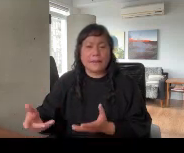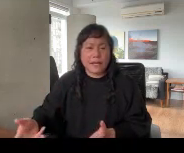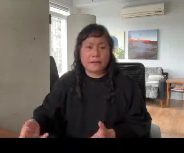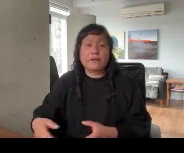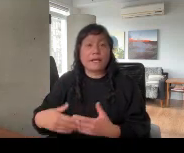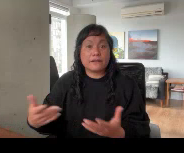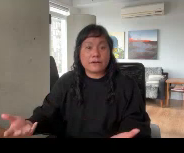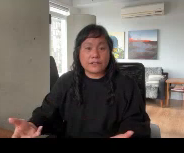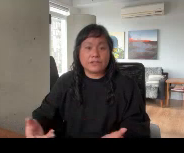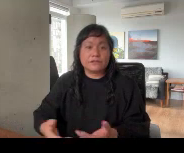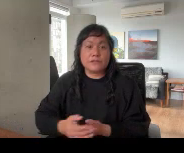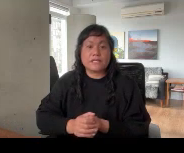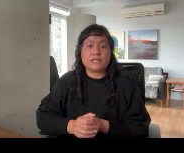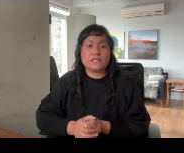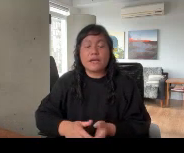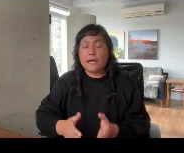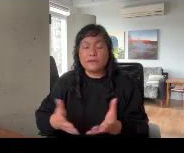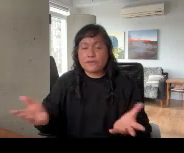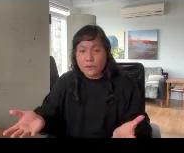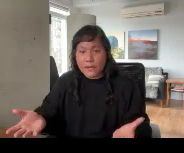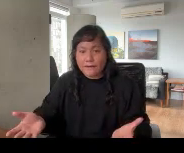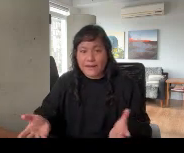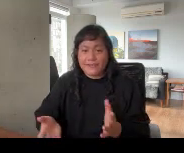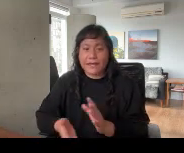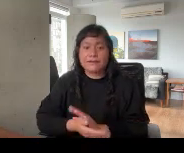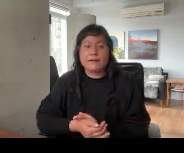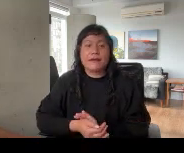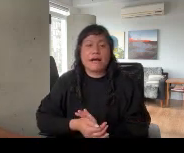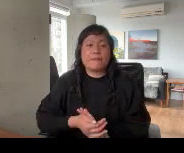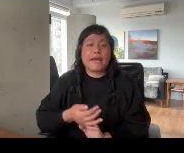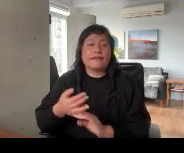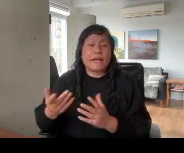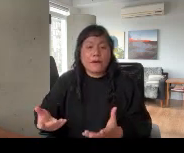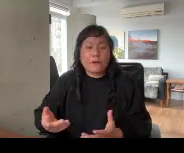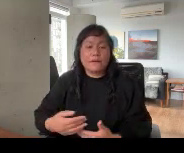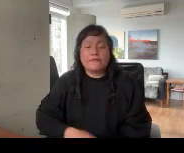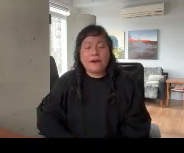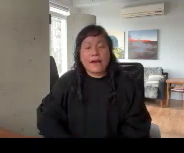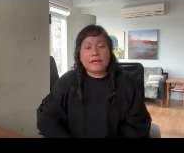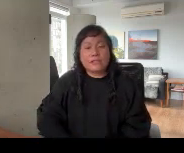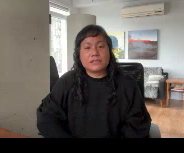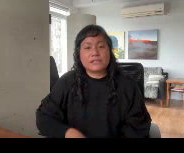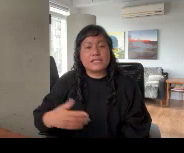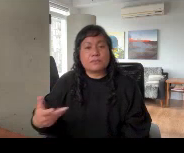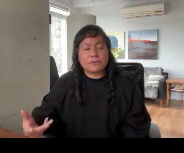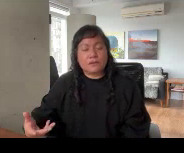act manner in our digital spaces, and there's no way around that. And the outcome of our actions is